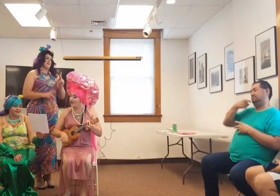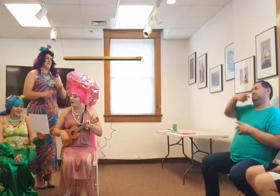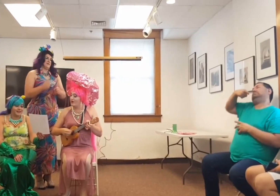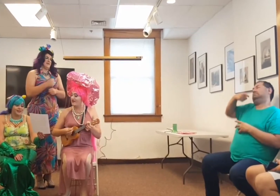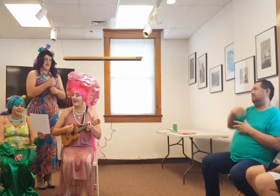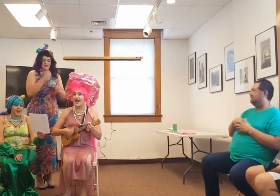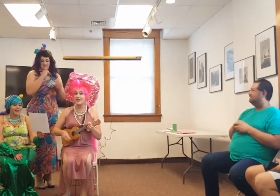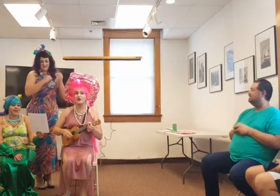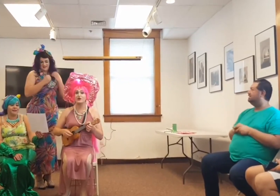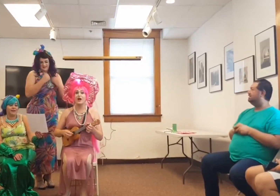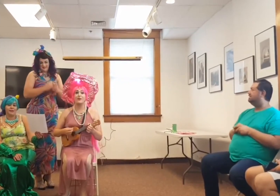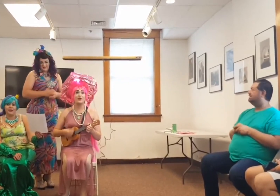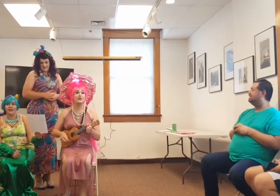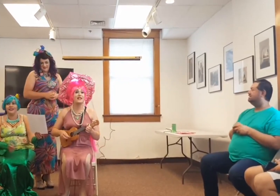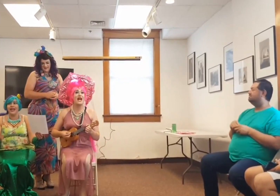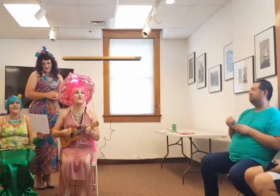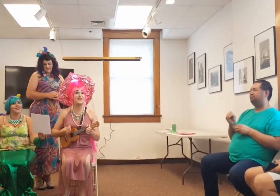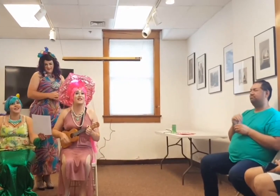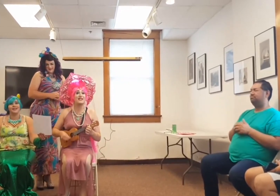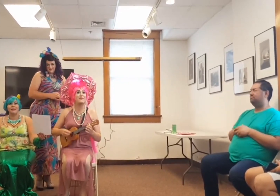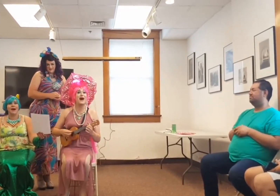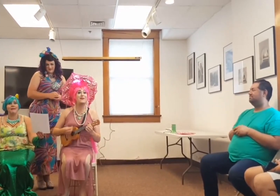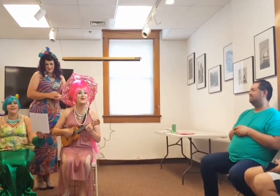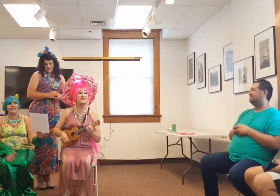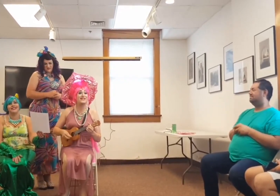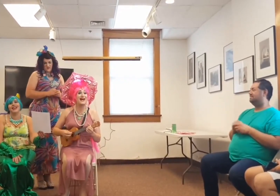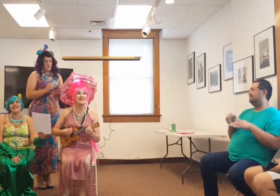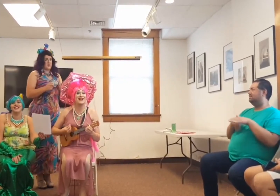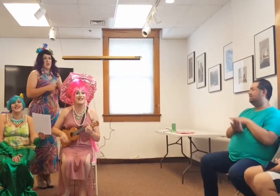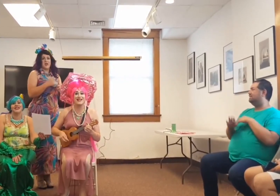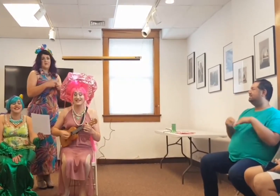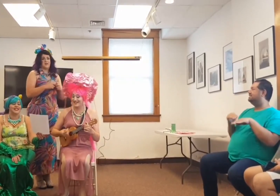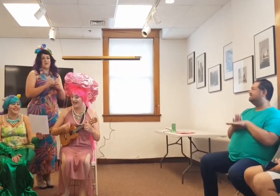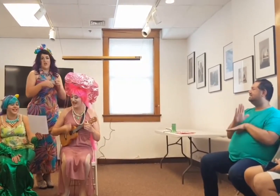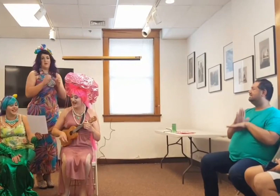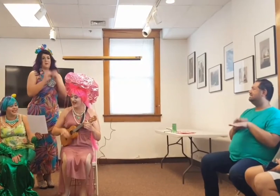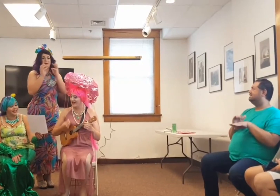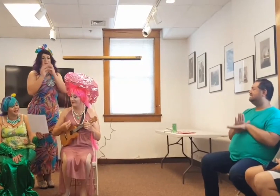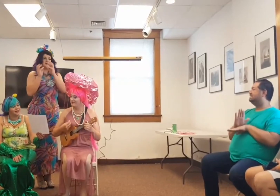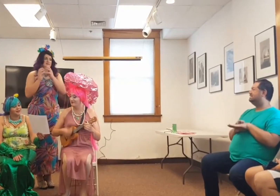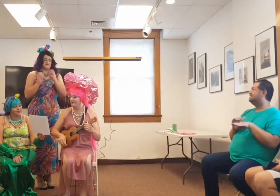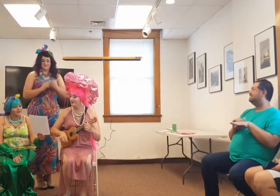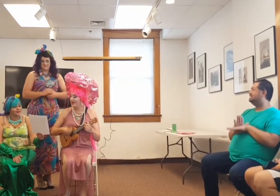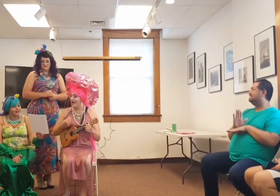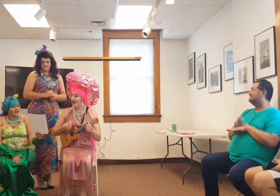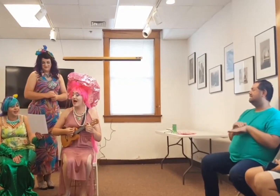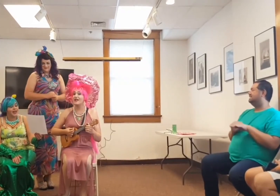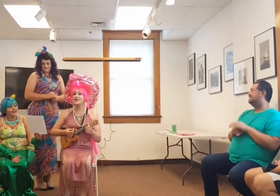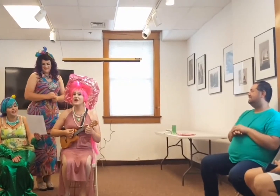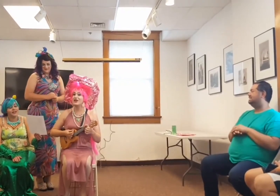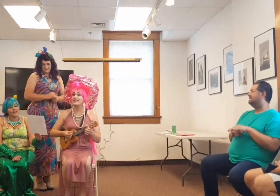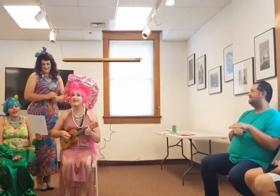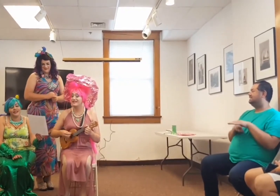We've got no troubles. Life is the bubbles! Under the sea! Under the sea.